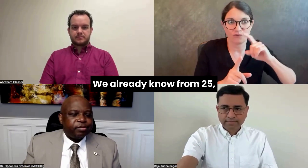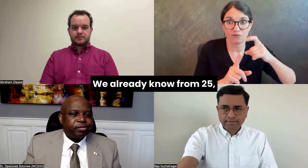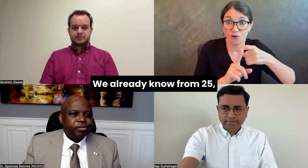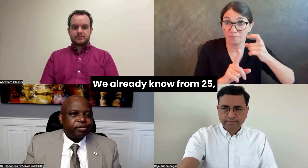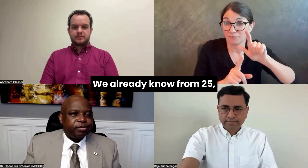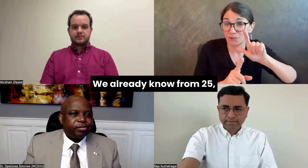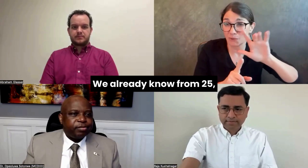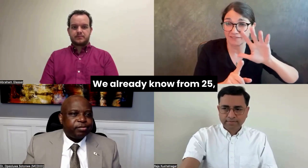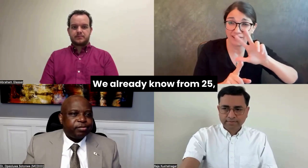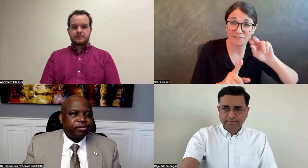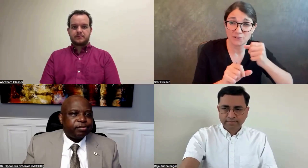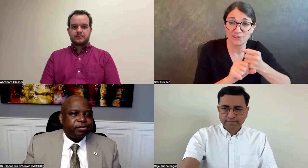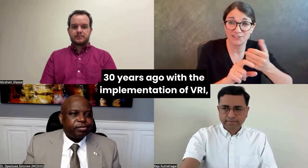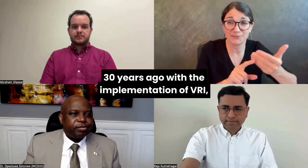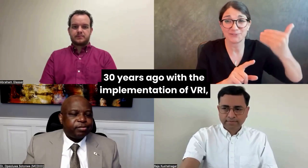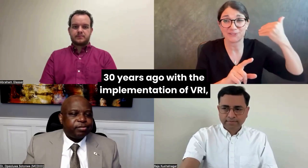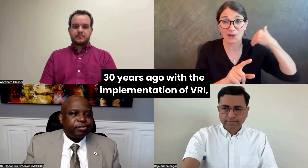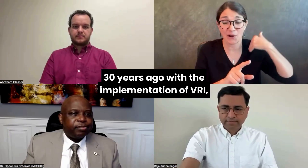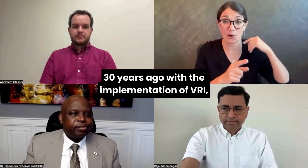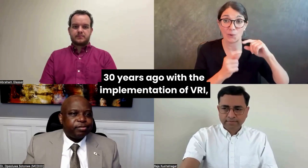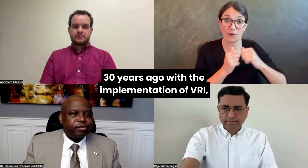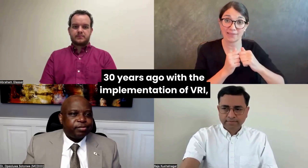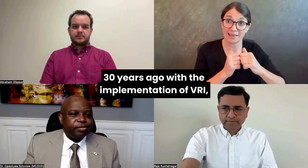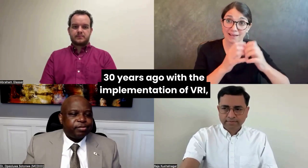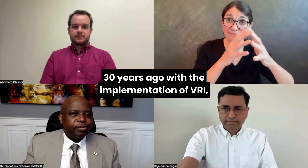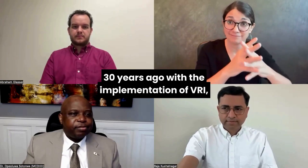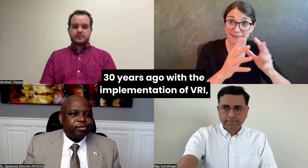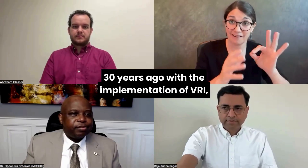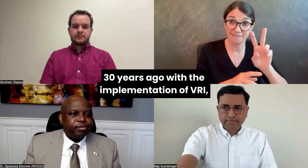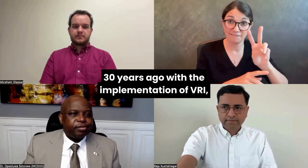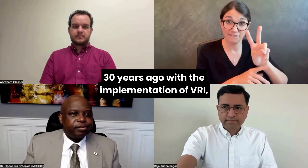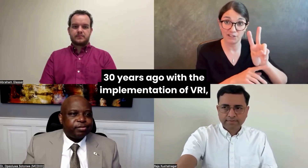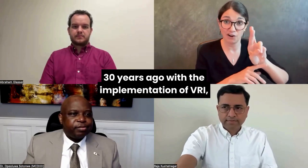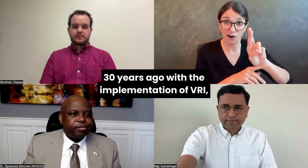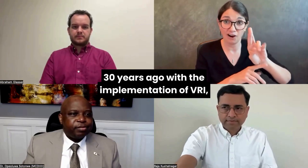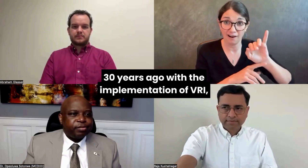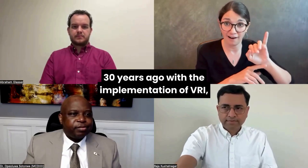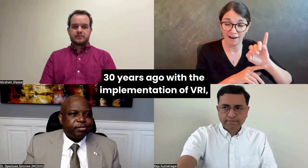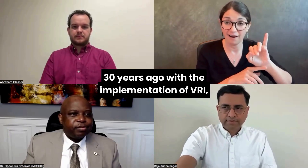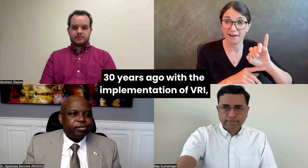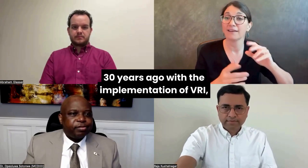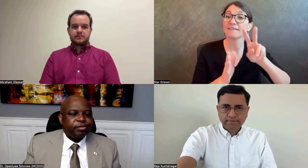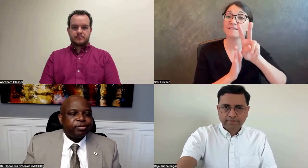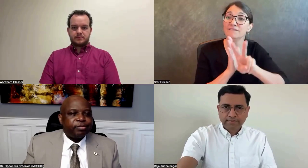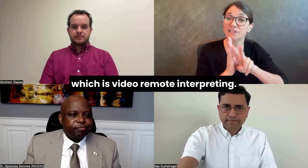30 years ago with the implementation of VRI, which is video remote interpreting.